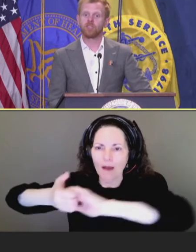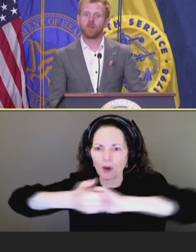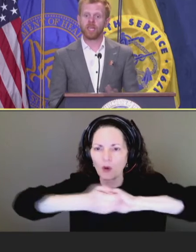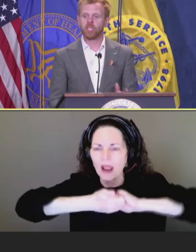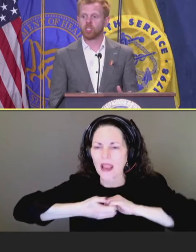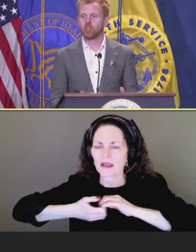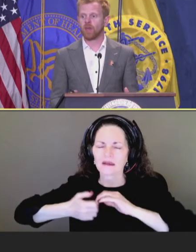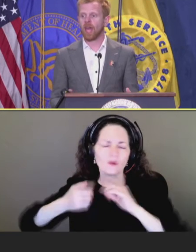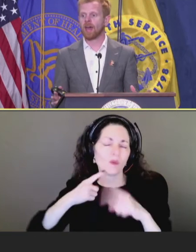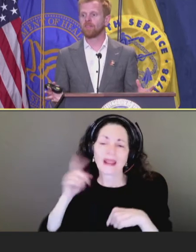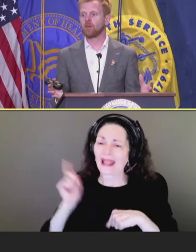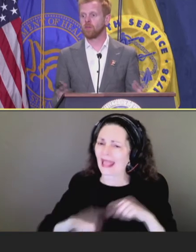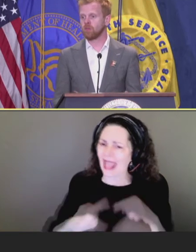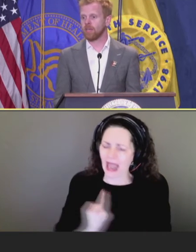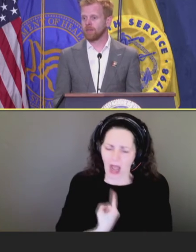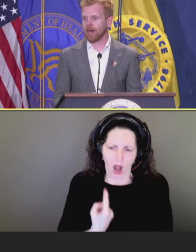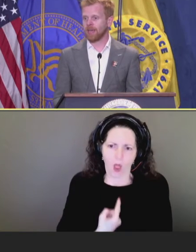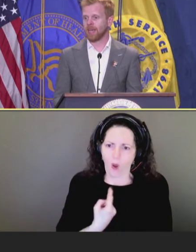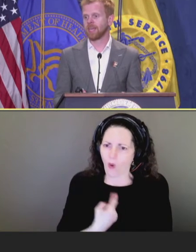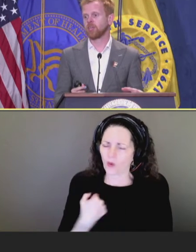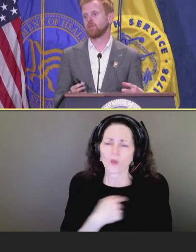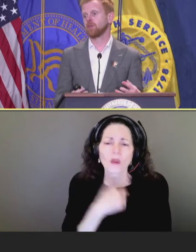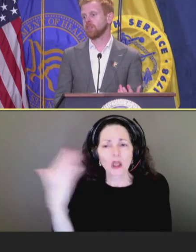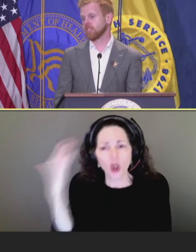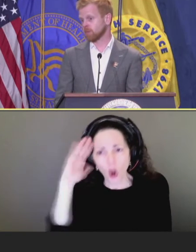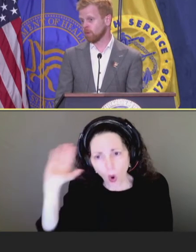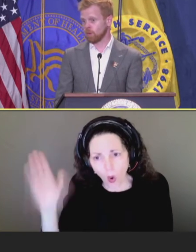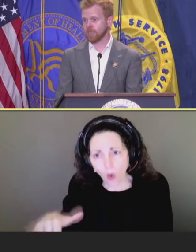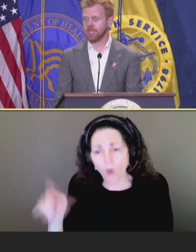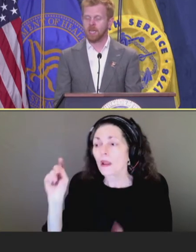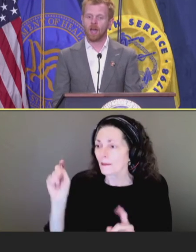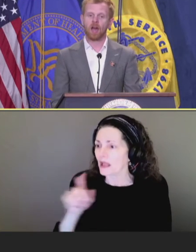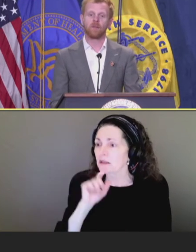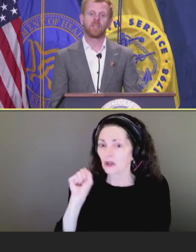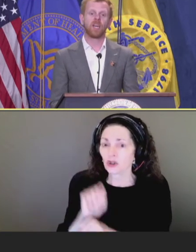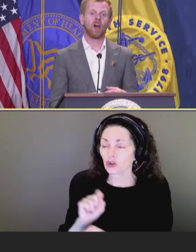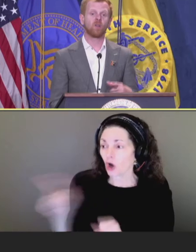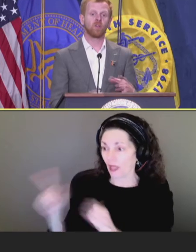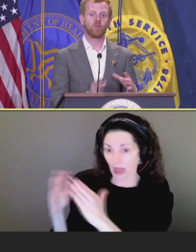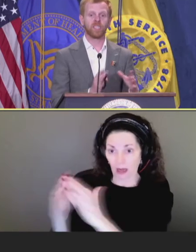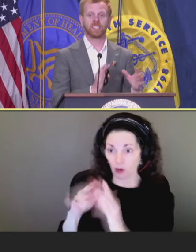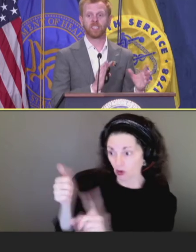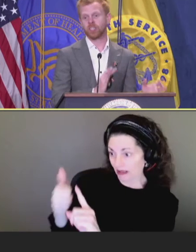making sure that we have community buy in and community support. Not only when it's the good